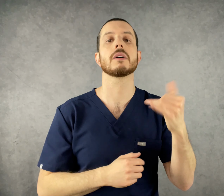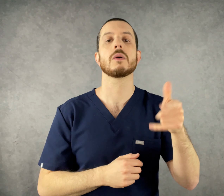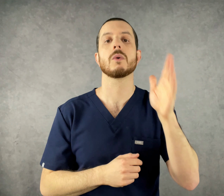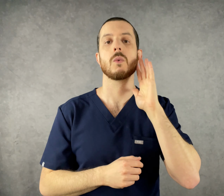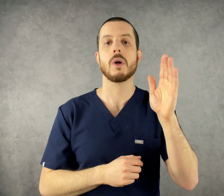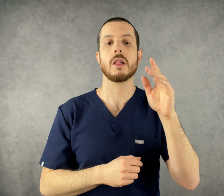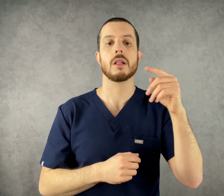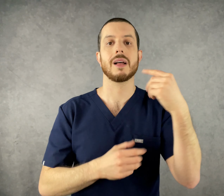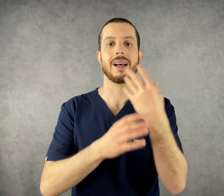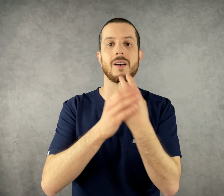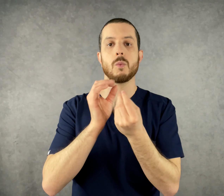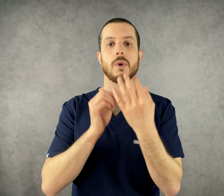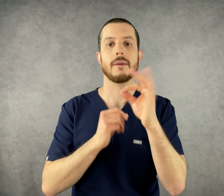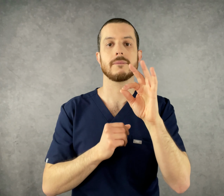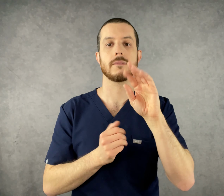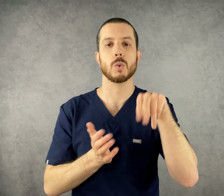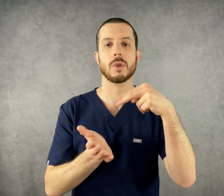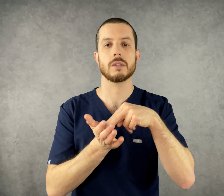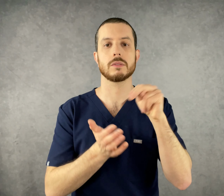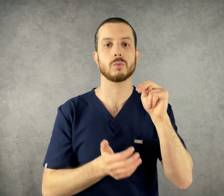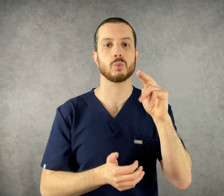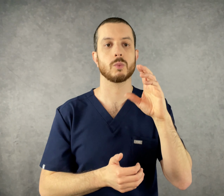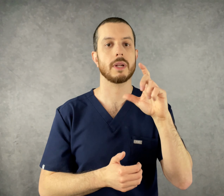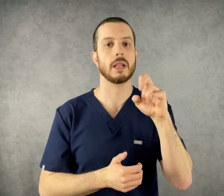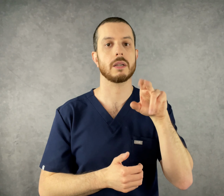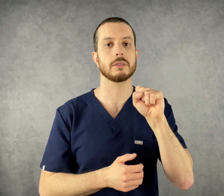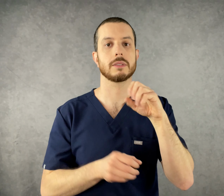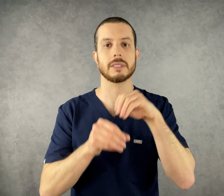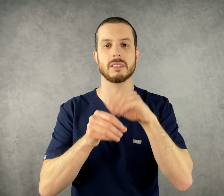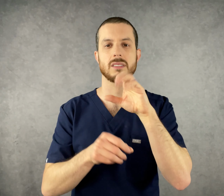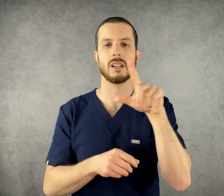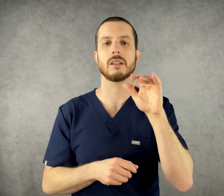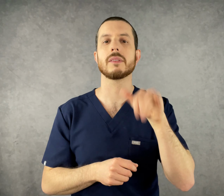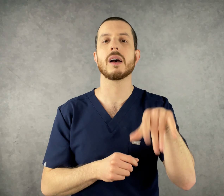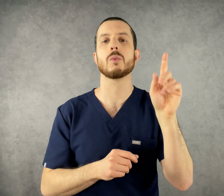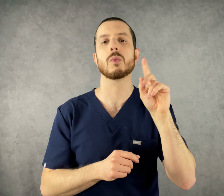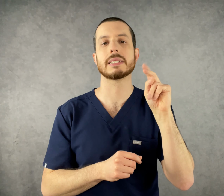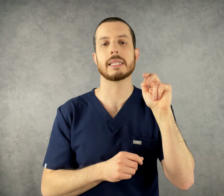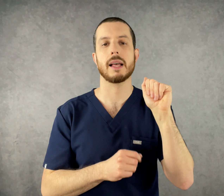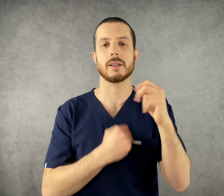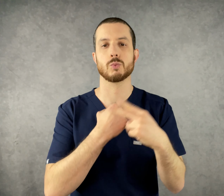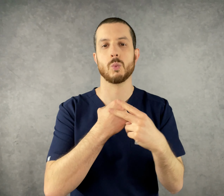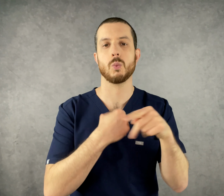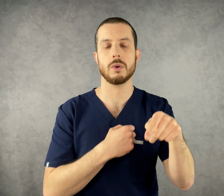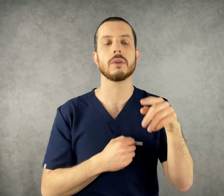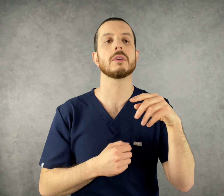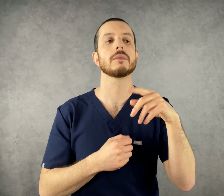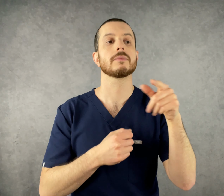Now, the mRNA will exit the nucleus in the cell which is where DNA is stored.